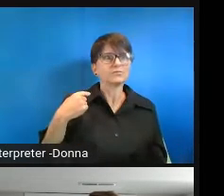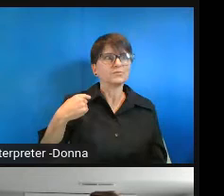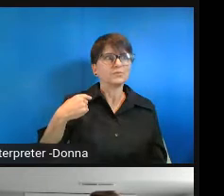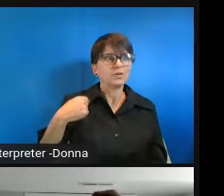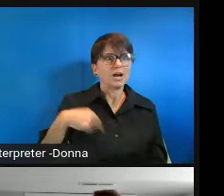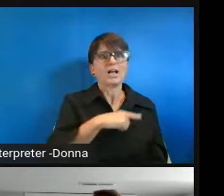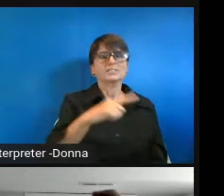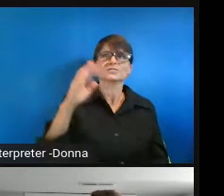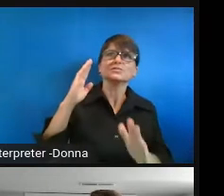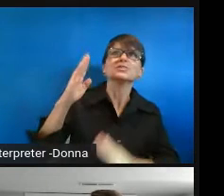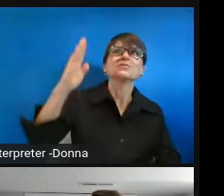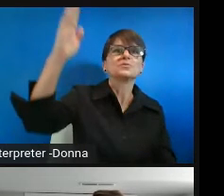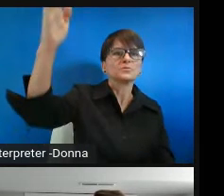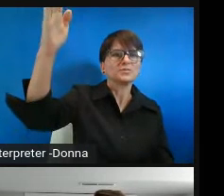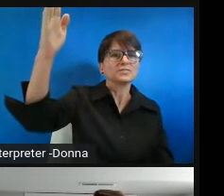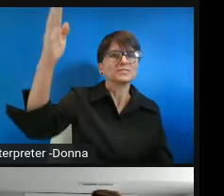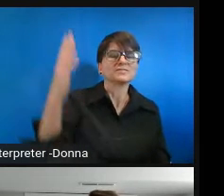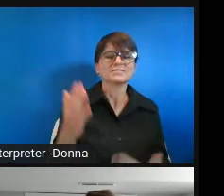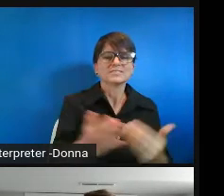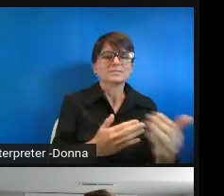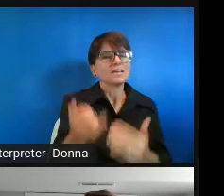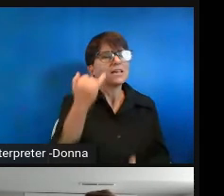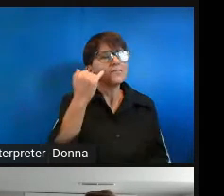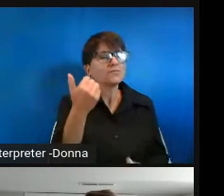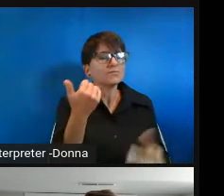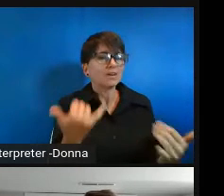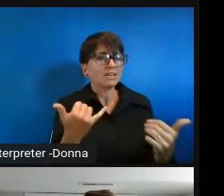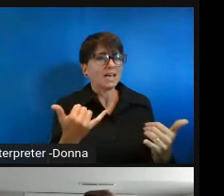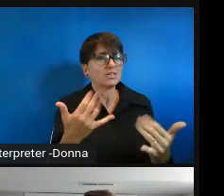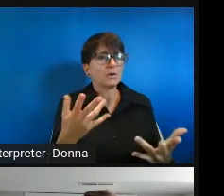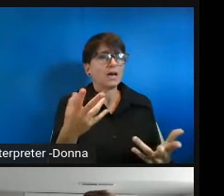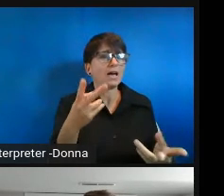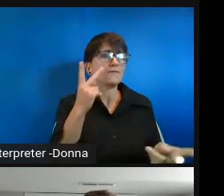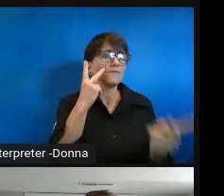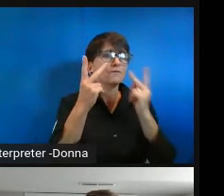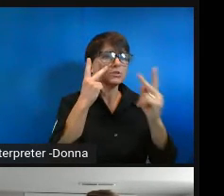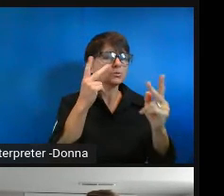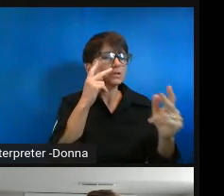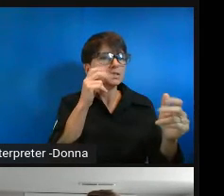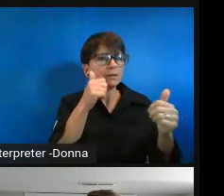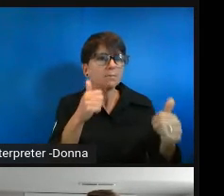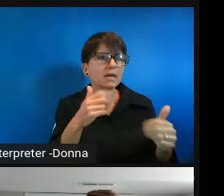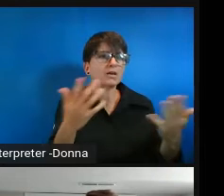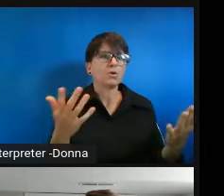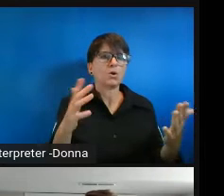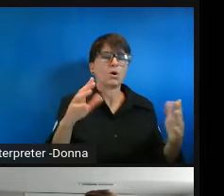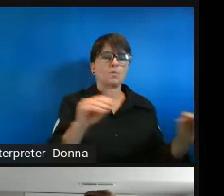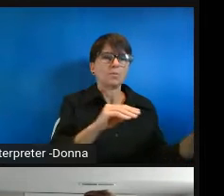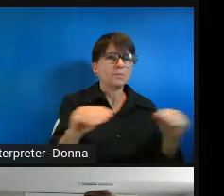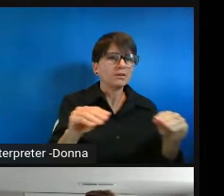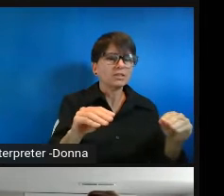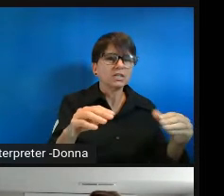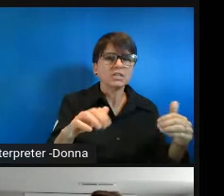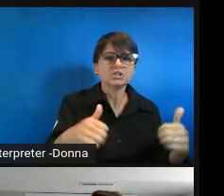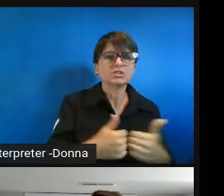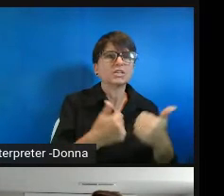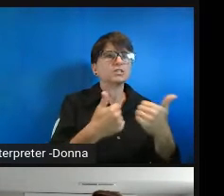Whether you're currently visually impaired, have severe motor issues, or mobility challenges, we're all on a migratory path to any one